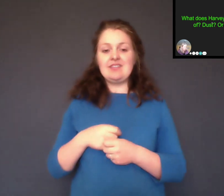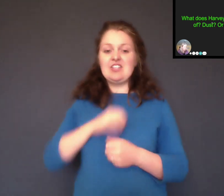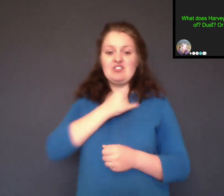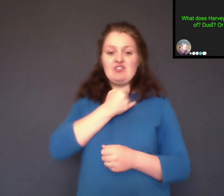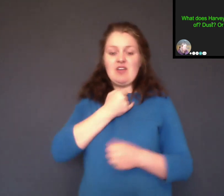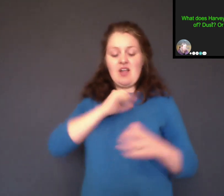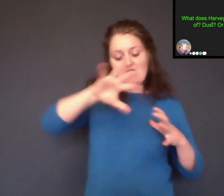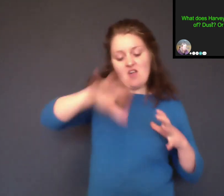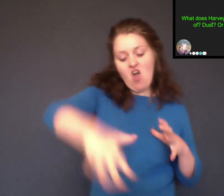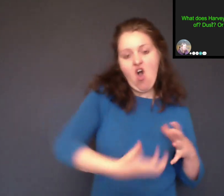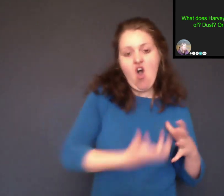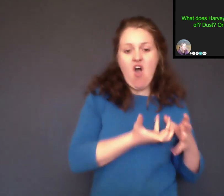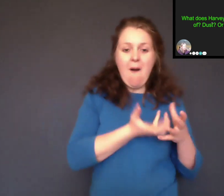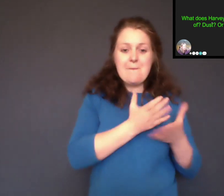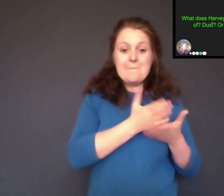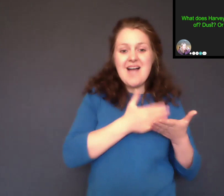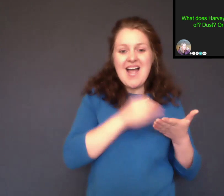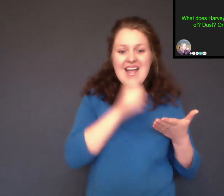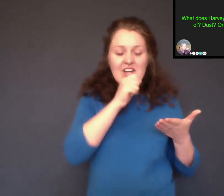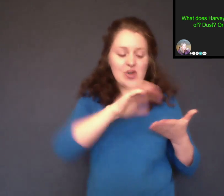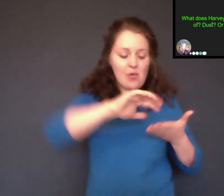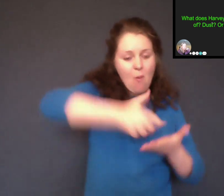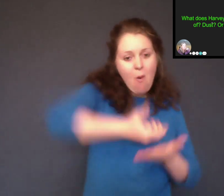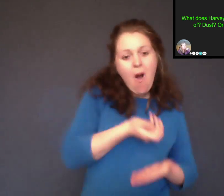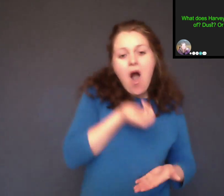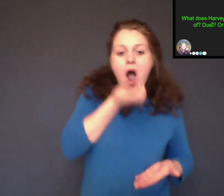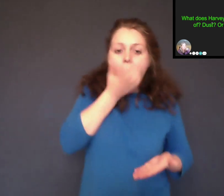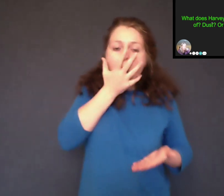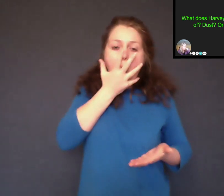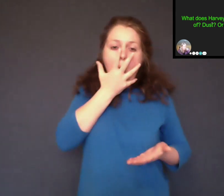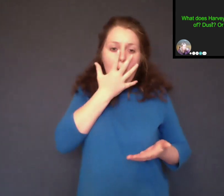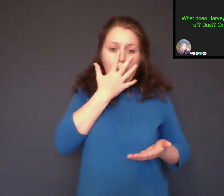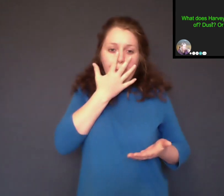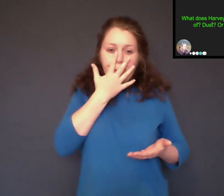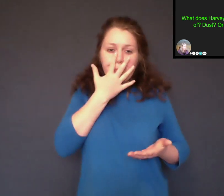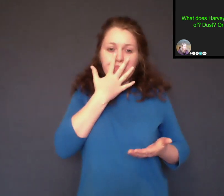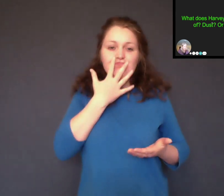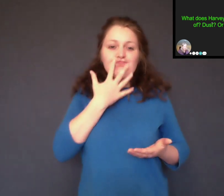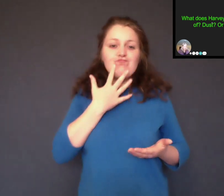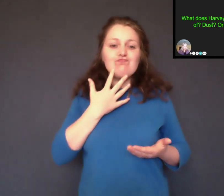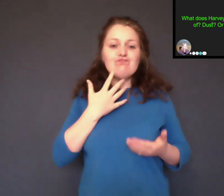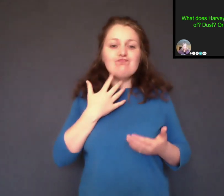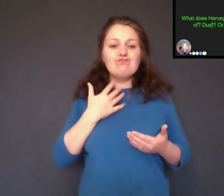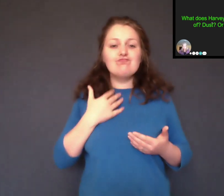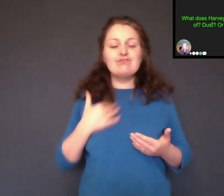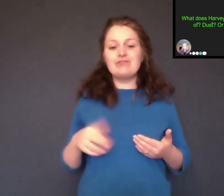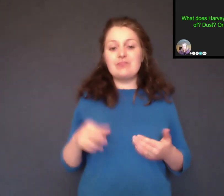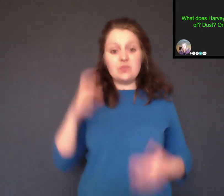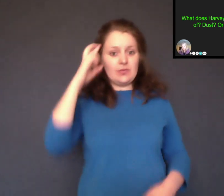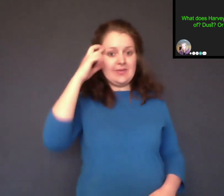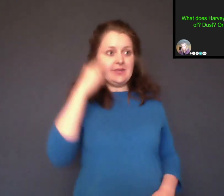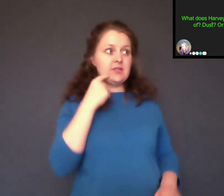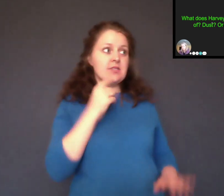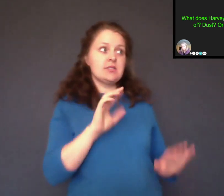the pie and ice cream and delivered them into his mouth in one swift motion as he closed his mouth